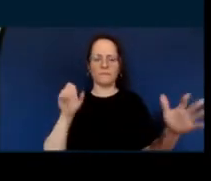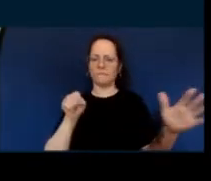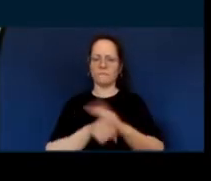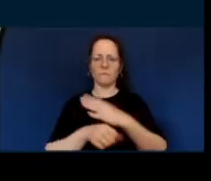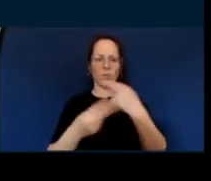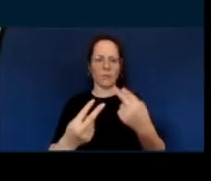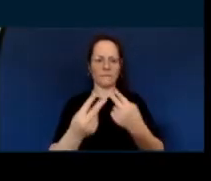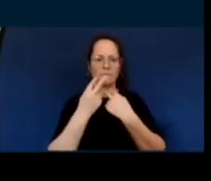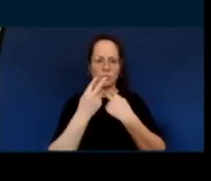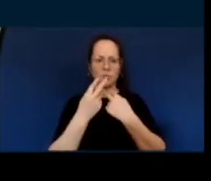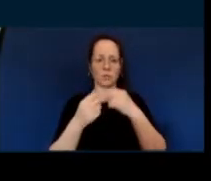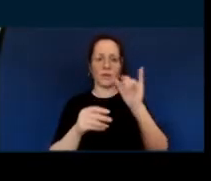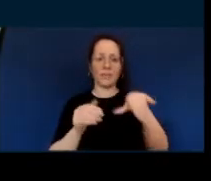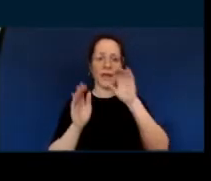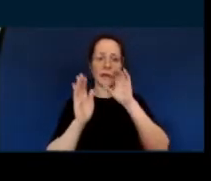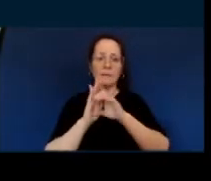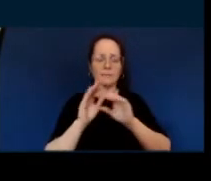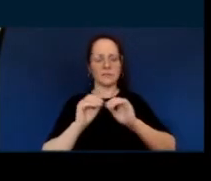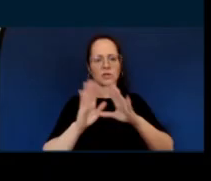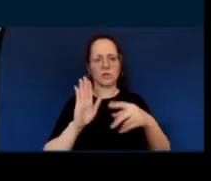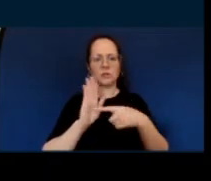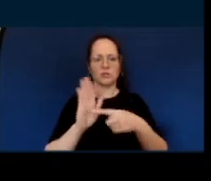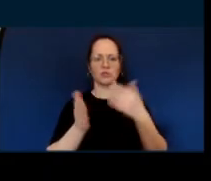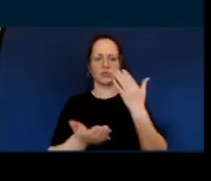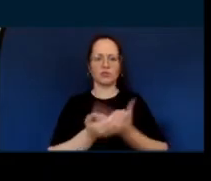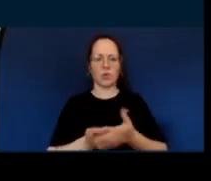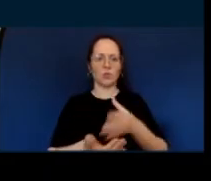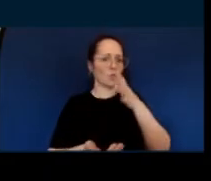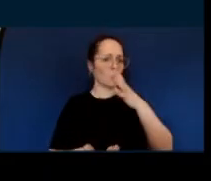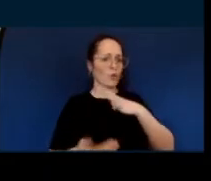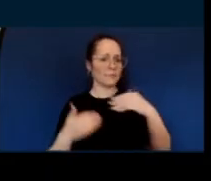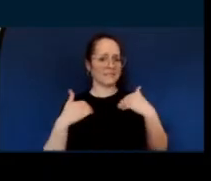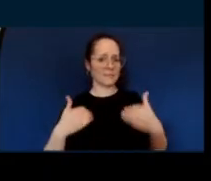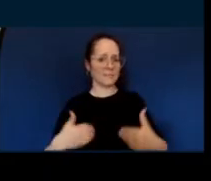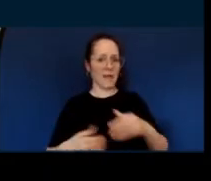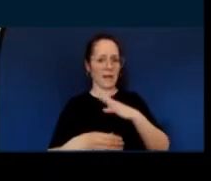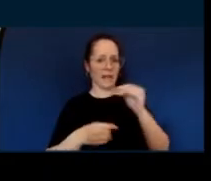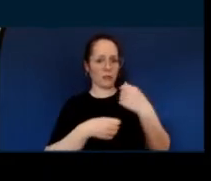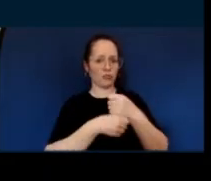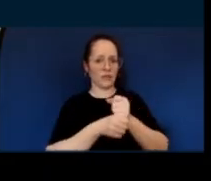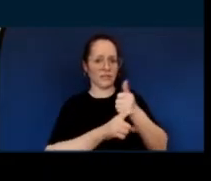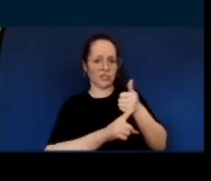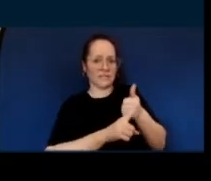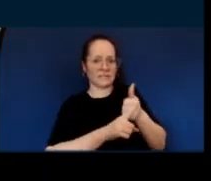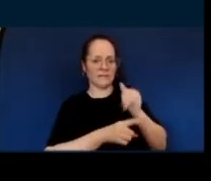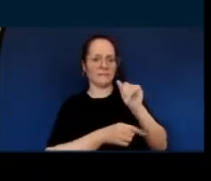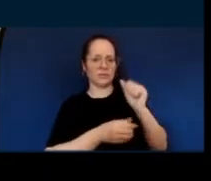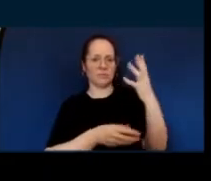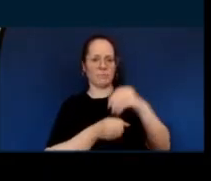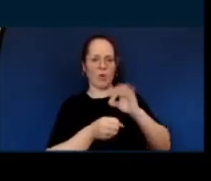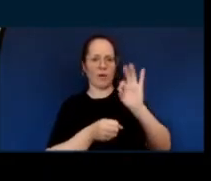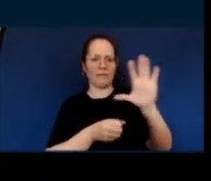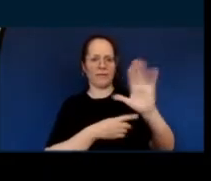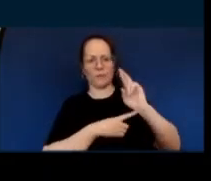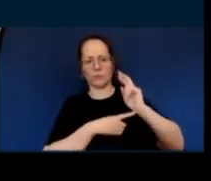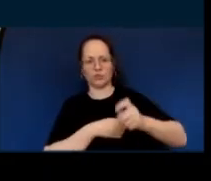SHOWS THAT THE WOMEN'S BODY AND CREATION ITSELF ARE PRESCRIBED IN AN SYMBOLIC AND ALLEGORICAL